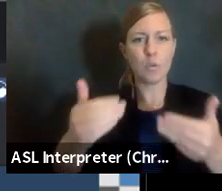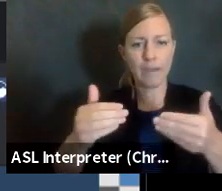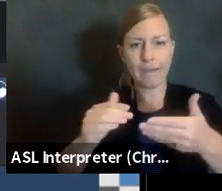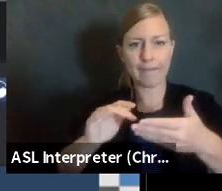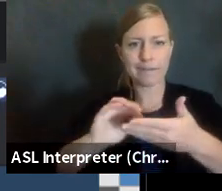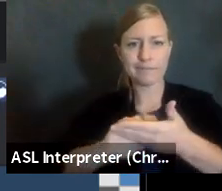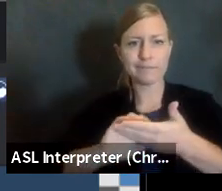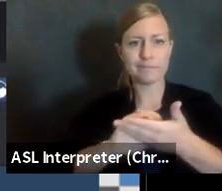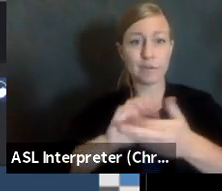ESD 113 - Andrew Hickman: Using